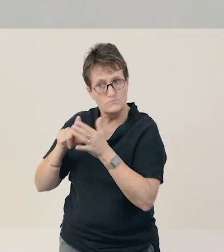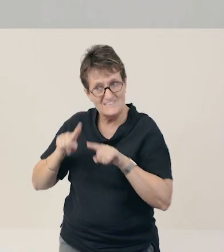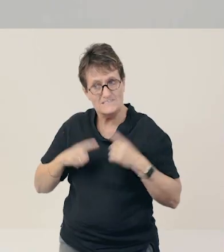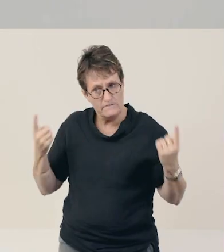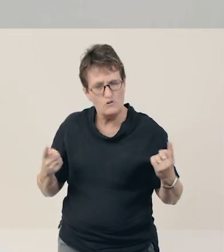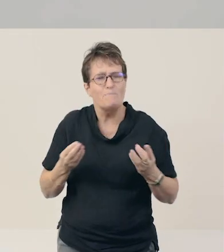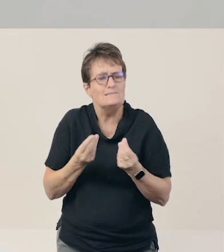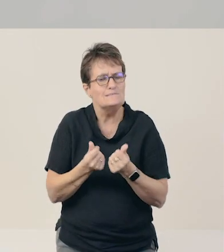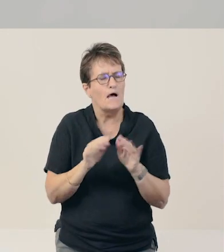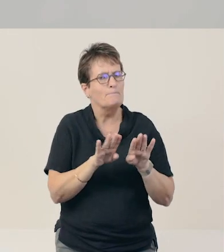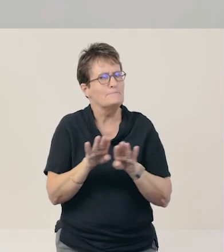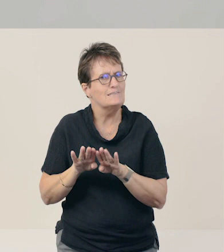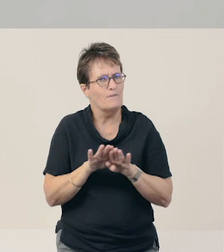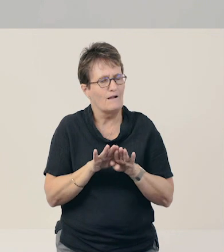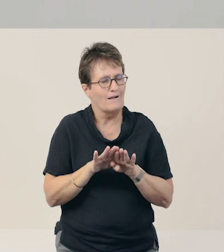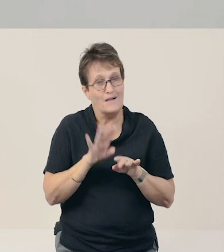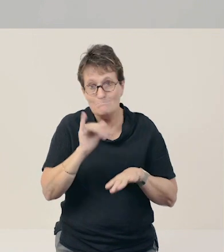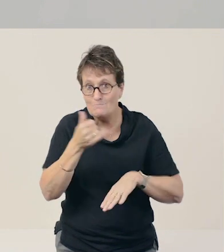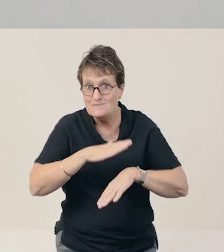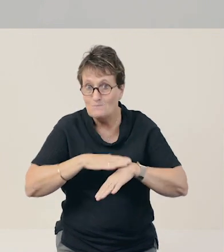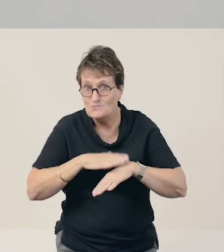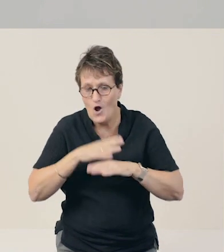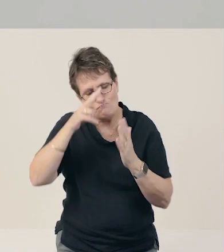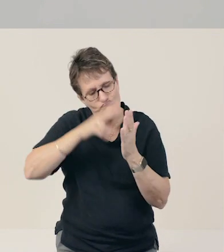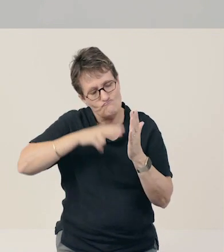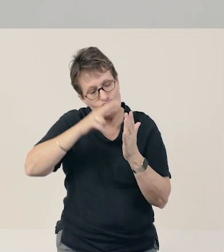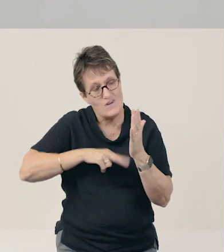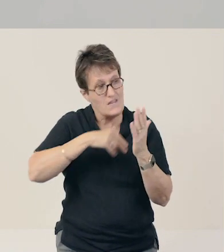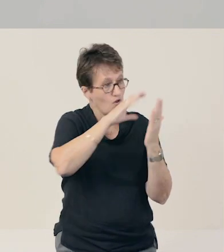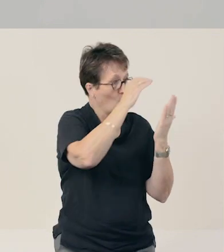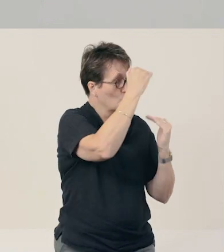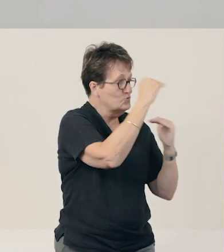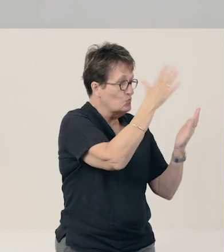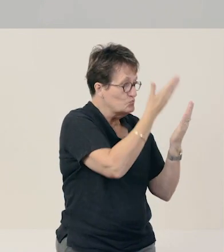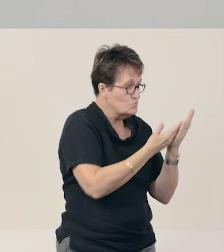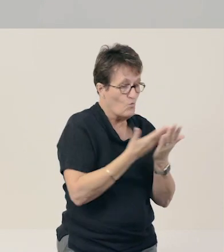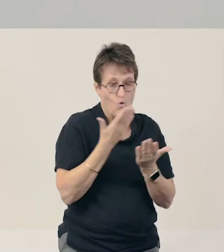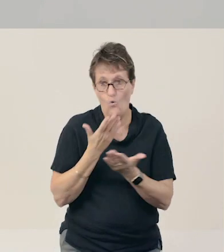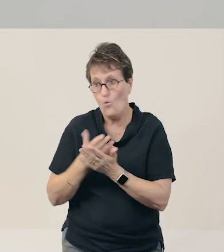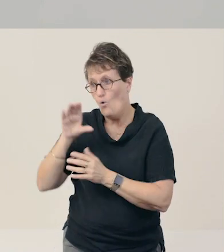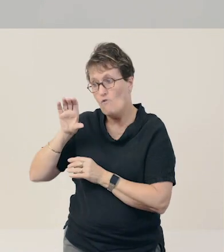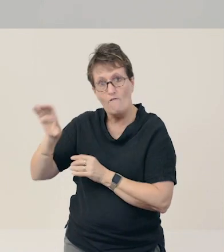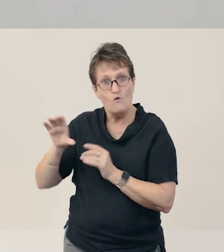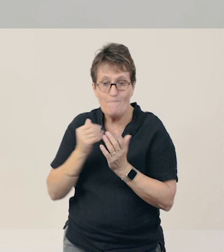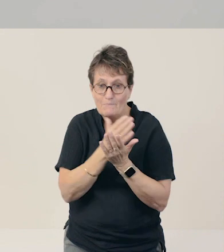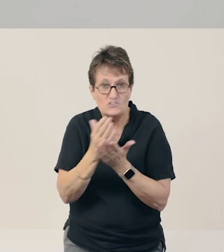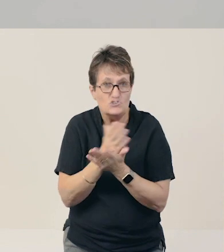Why don’t you spend some time reading a short story or a novel? Share what the story is about with a family member or friend,